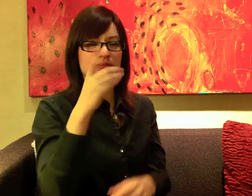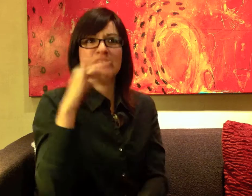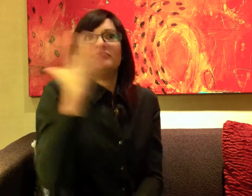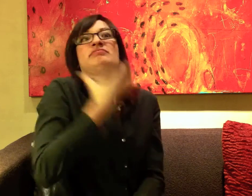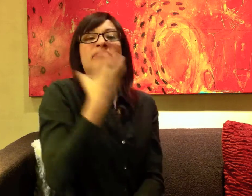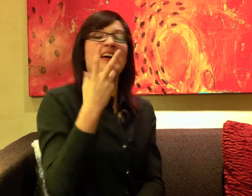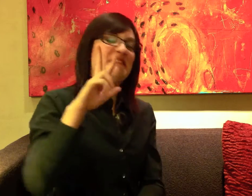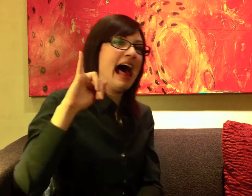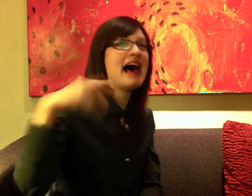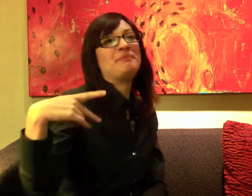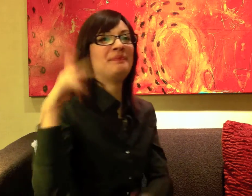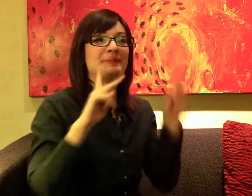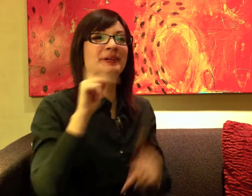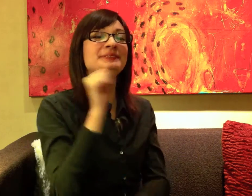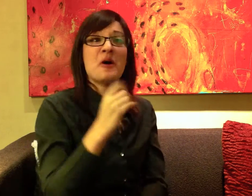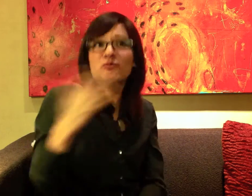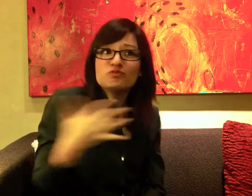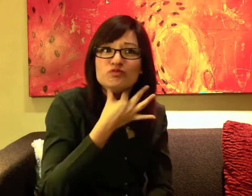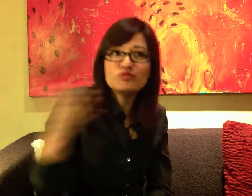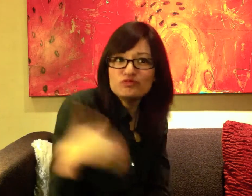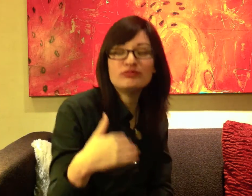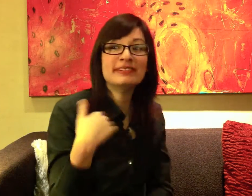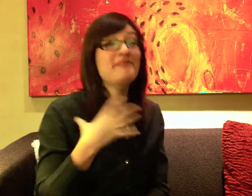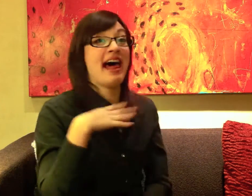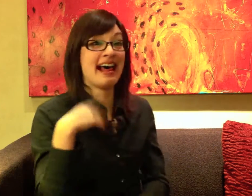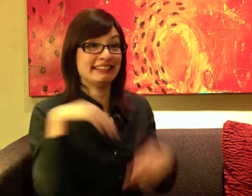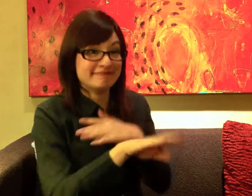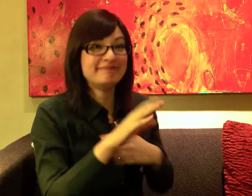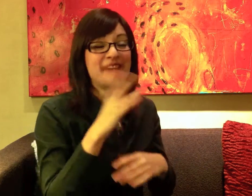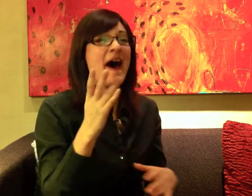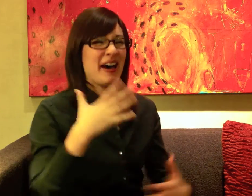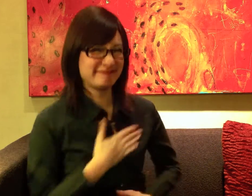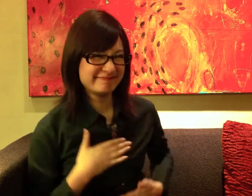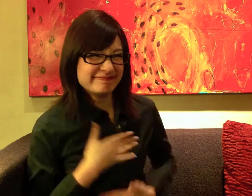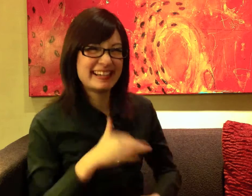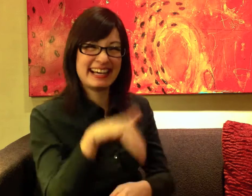Wow, VIP people! So, i accepted the invitation and attended. That night was enjoyable.